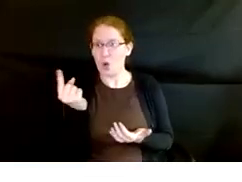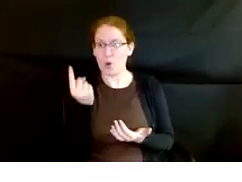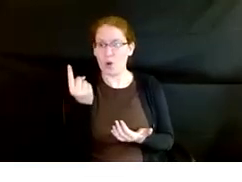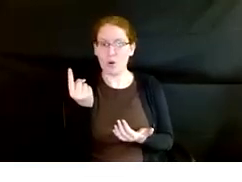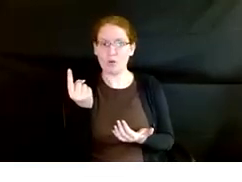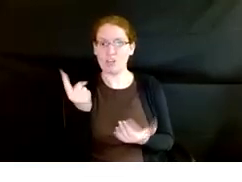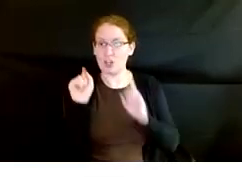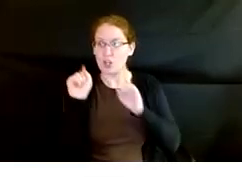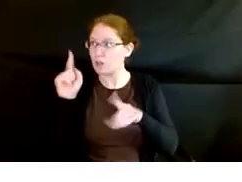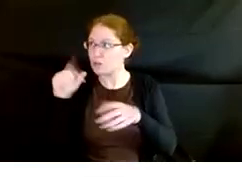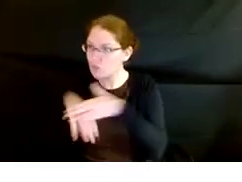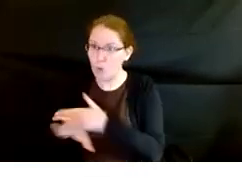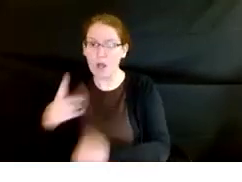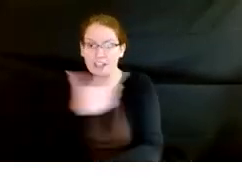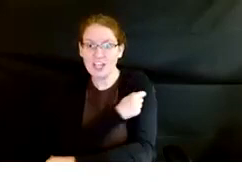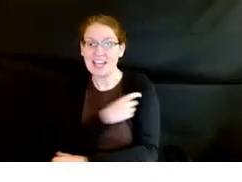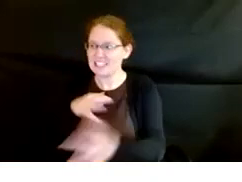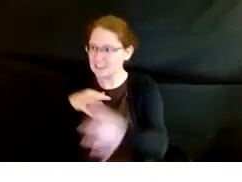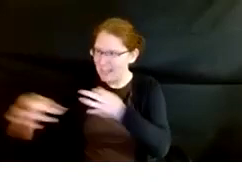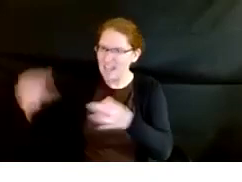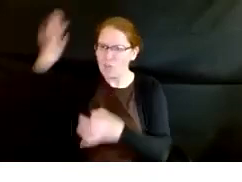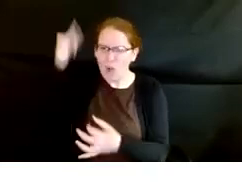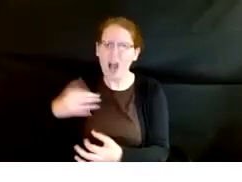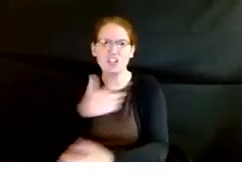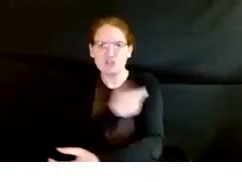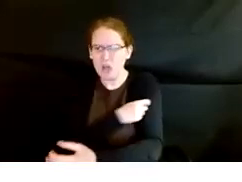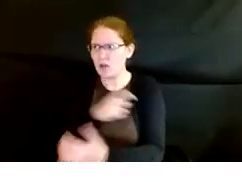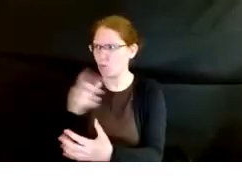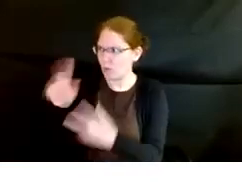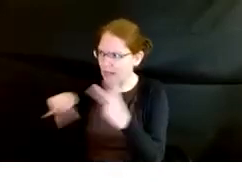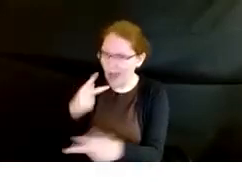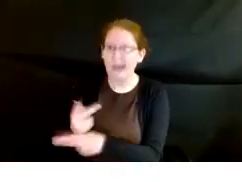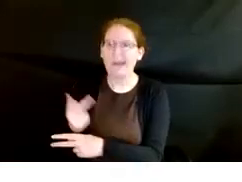you're being explained you know why you're getting this shot, what kind of shot it is, what kind of um